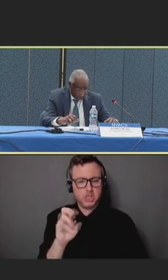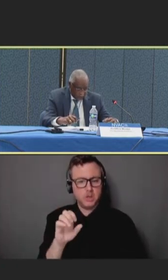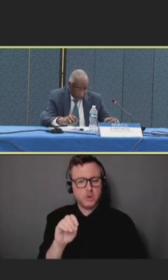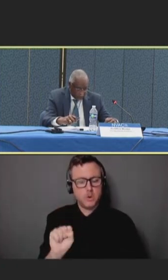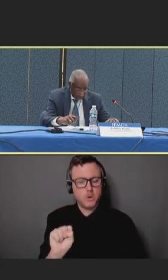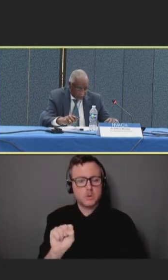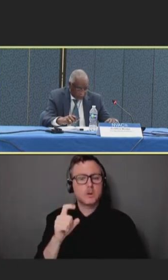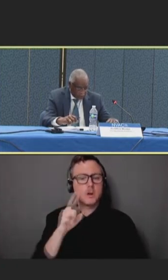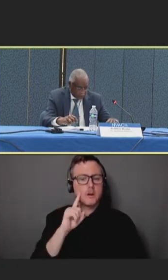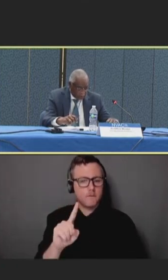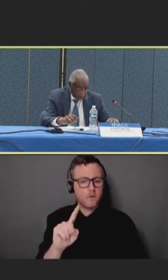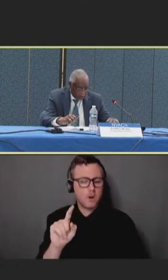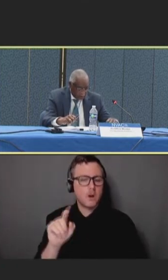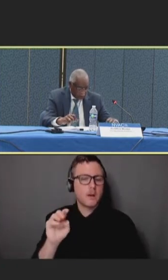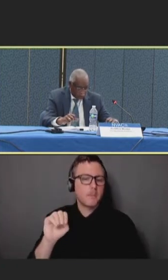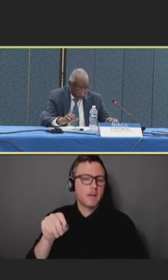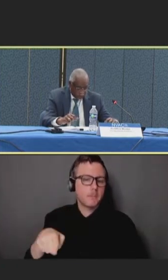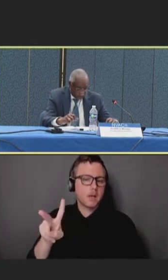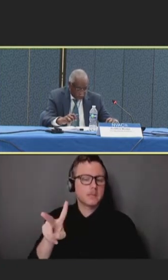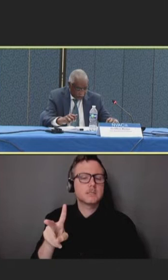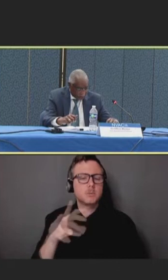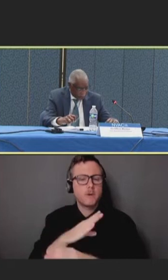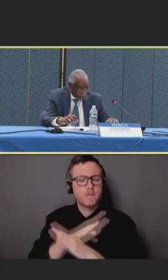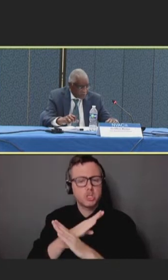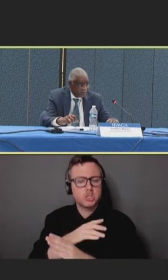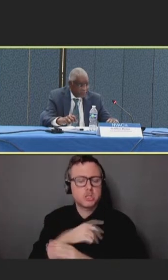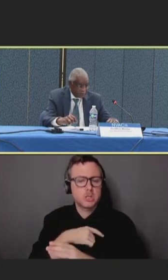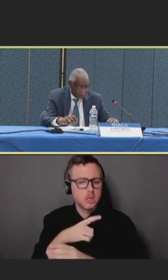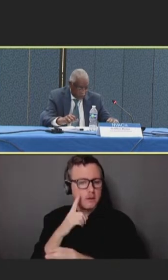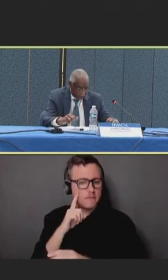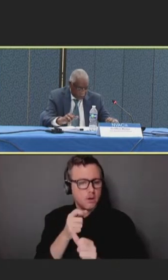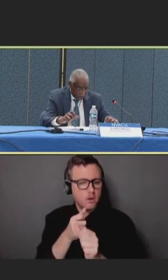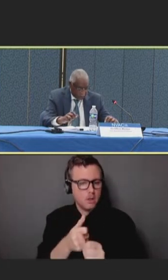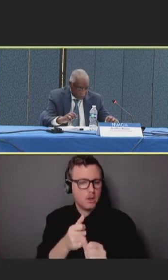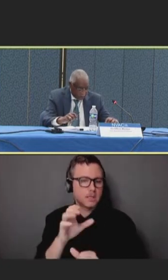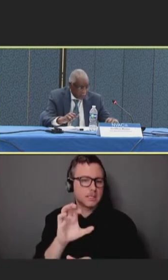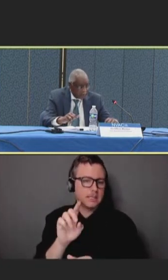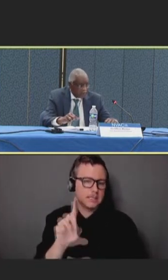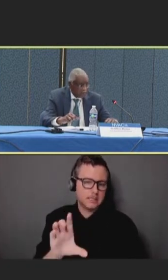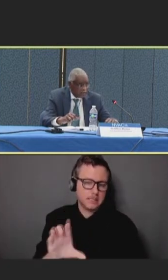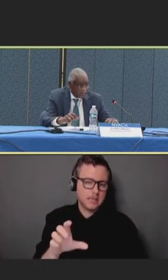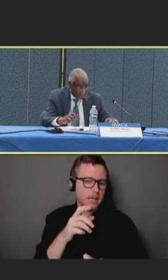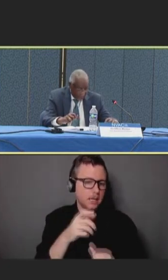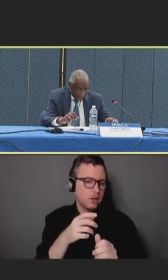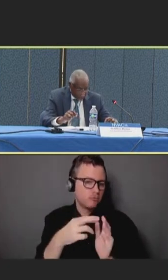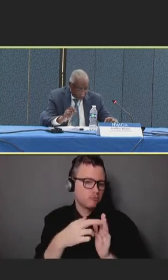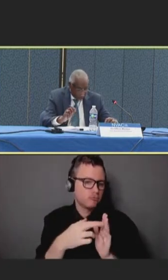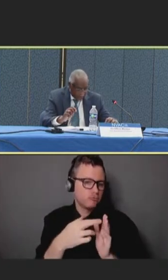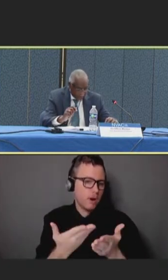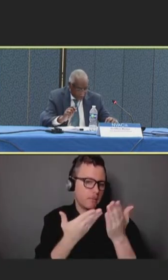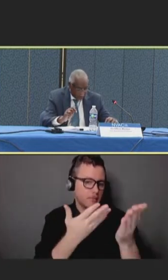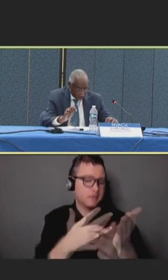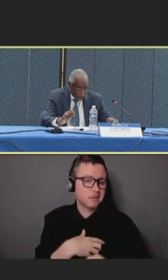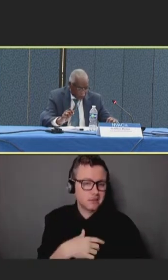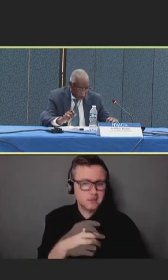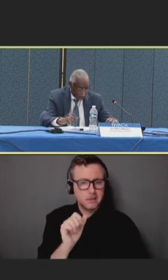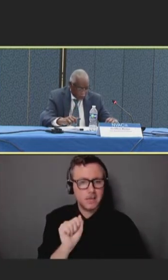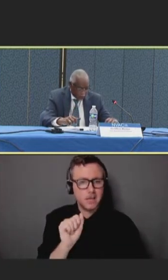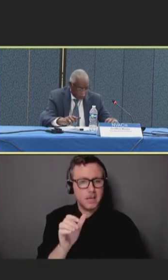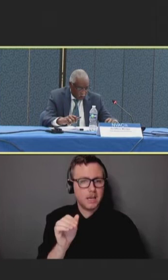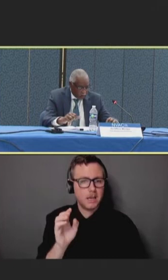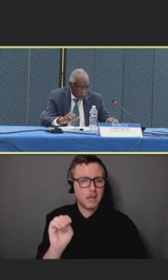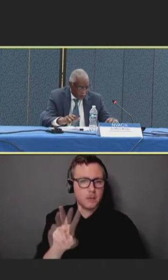monkeypox prevention in accordance with CDC recommendation. ACAM2000 is offered only in